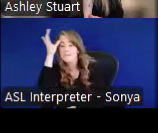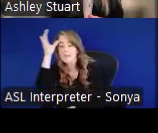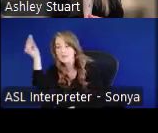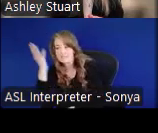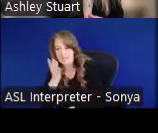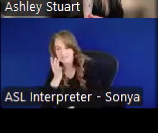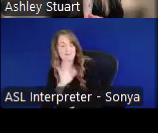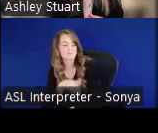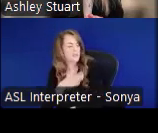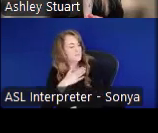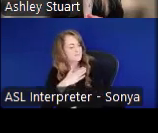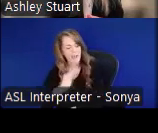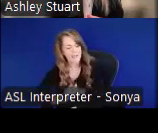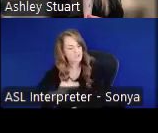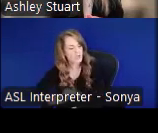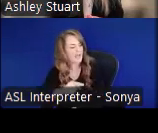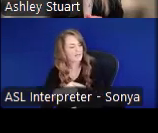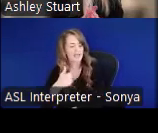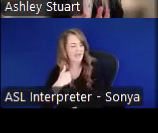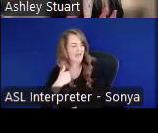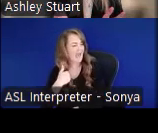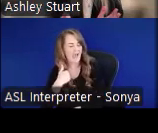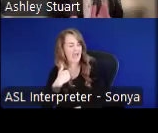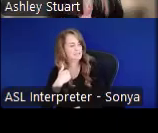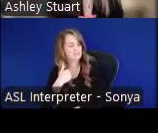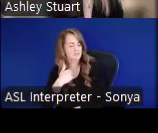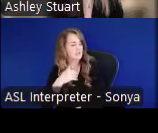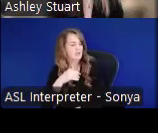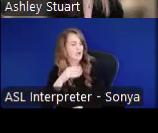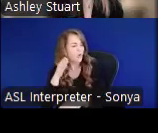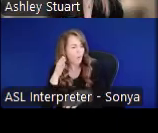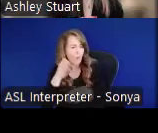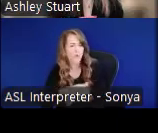having tantrums that are, you know, more than 25 minutes long,